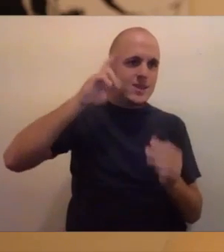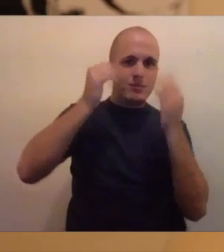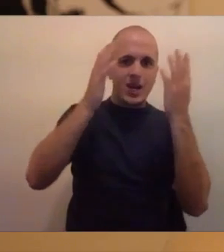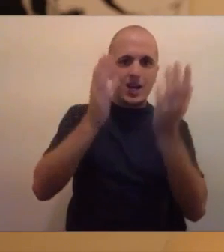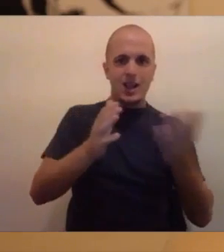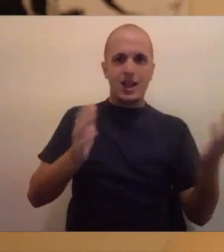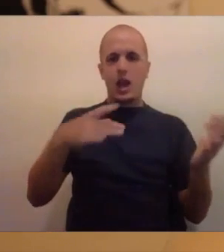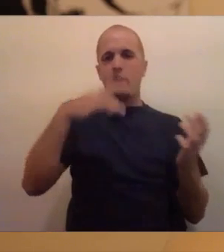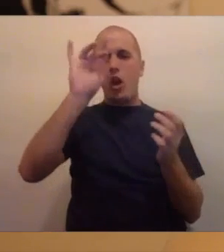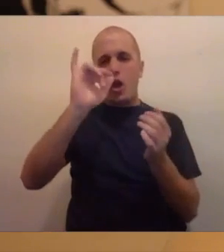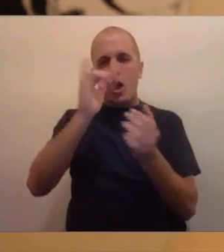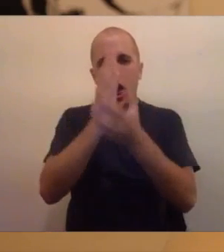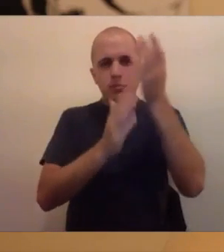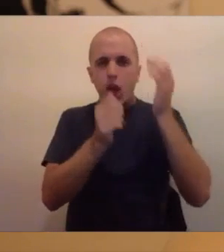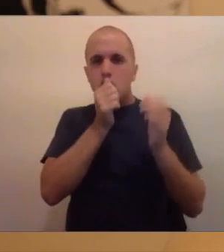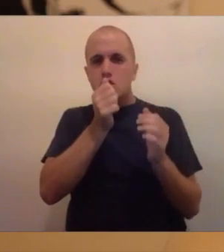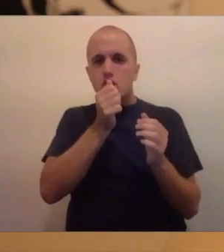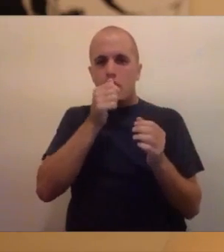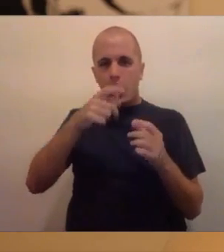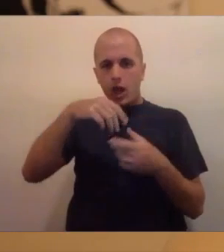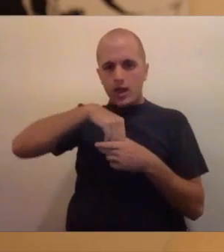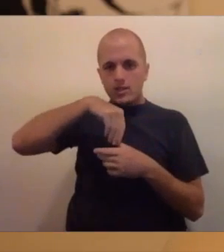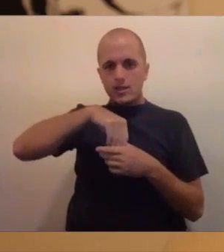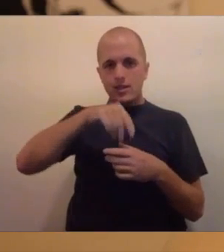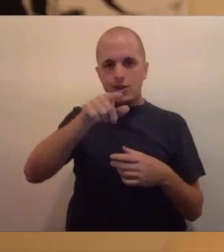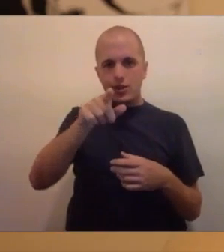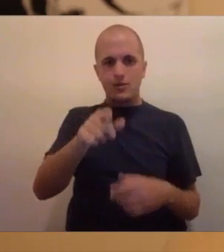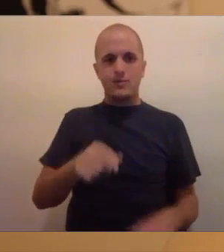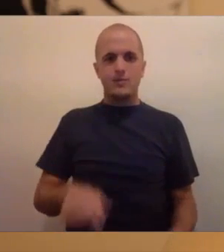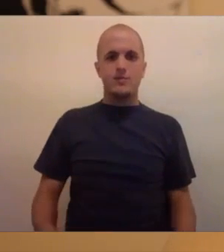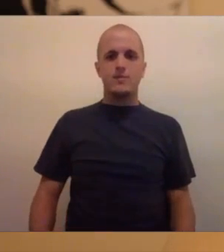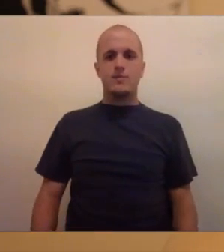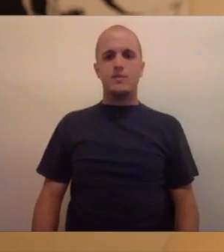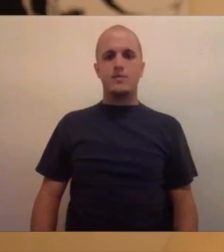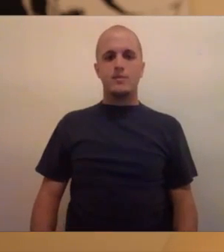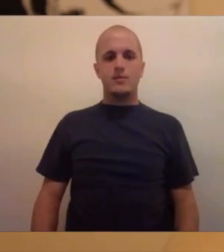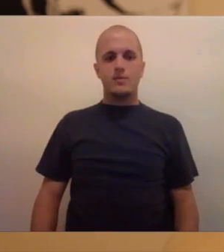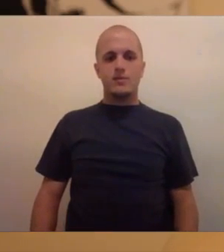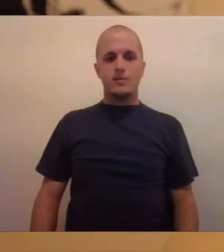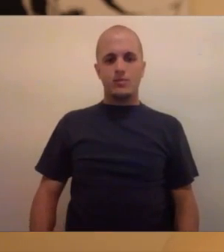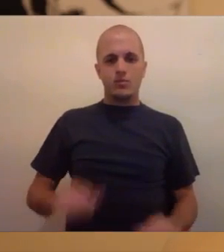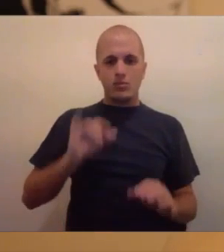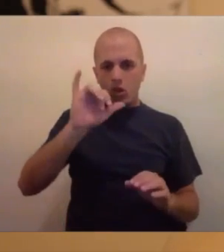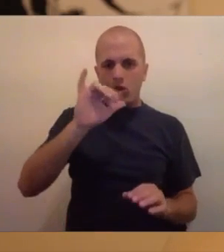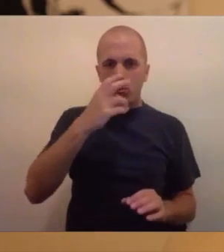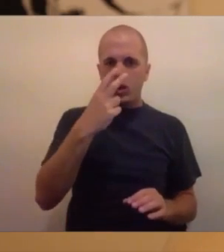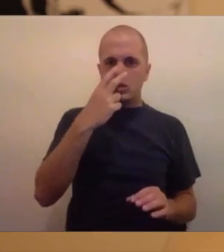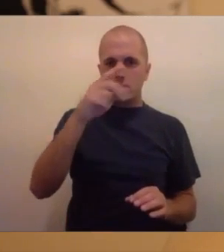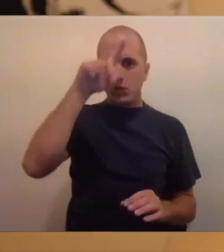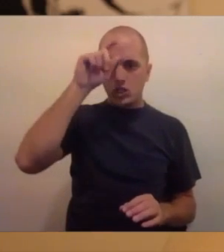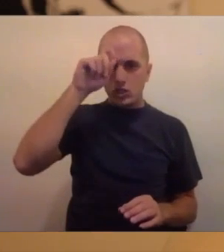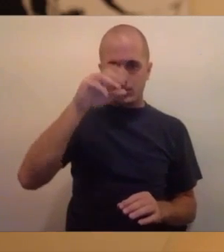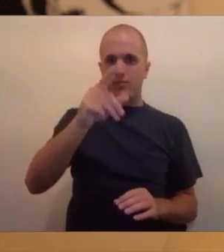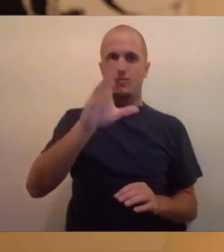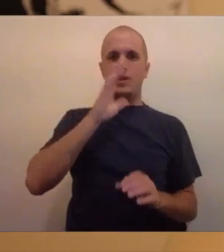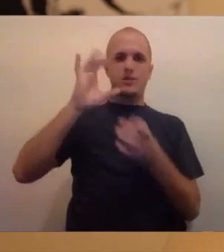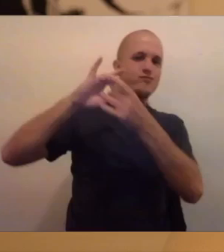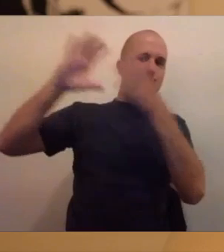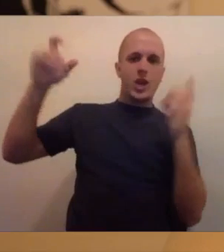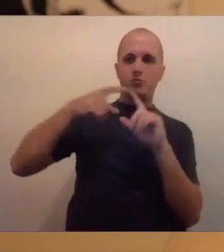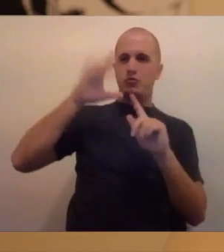peace there. Maybe you find some kind of realization. Maybe you find a lot of secrets